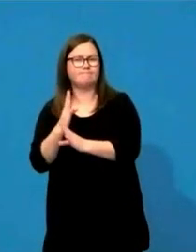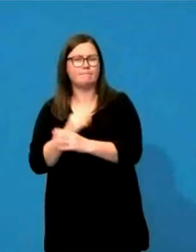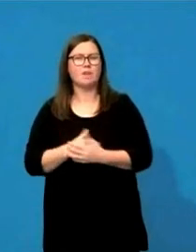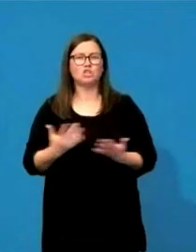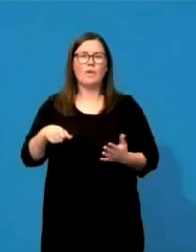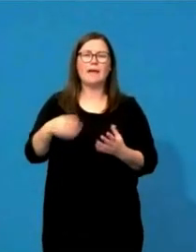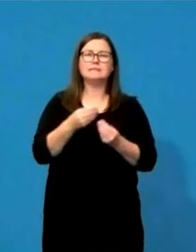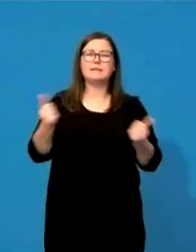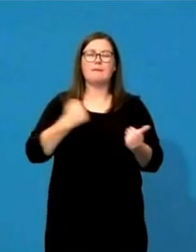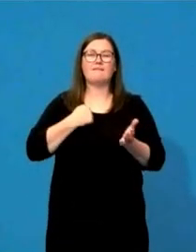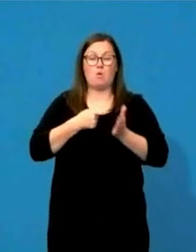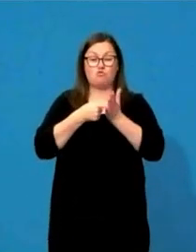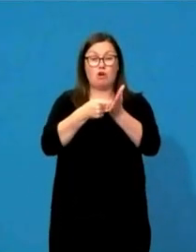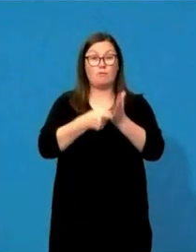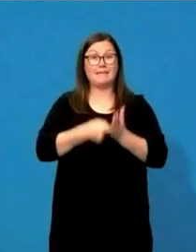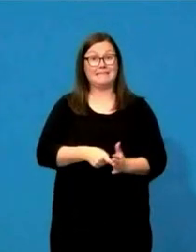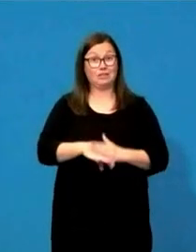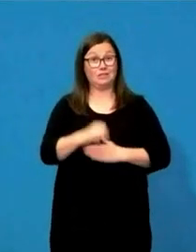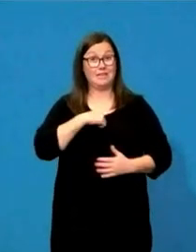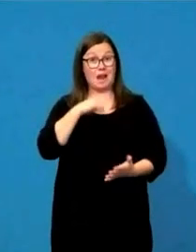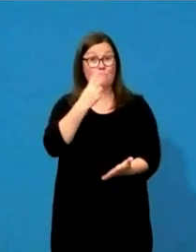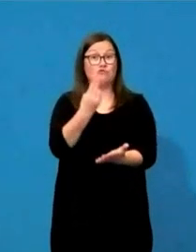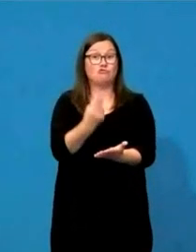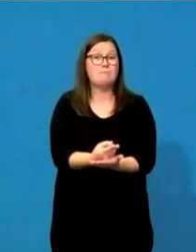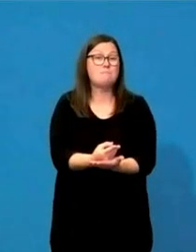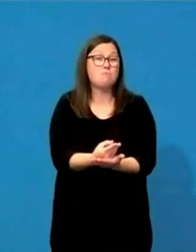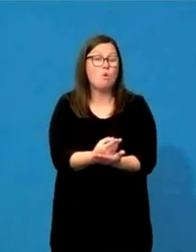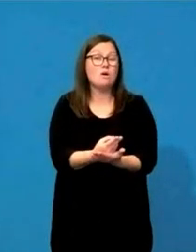guess a lot of it comes down to making more place-based services.